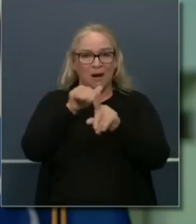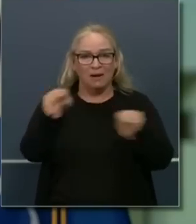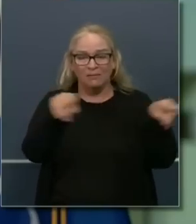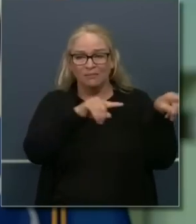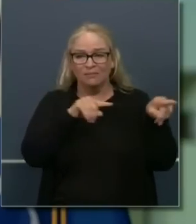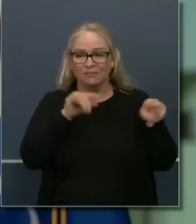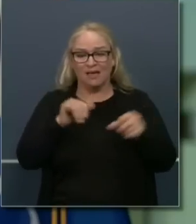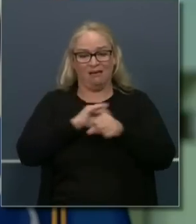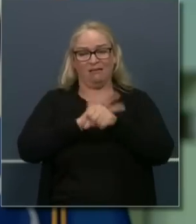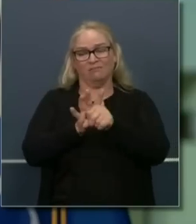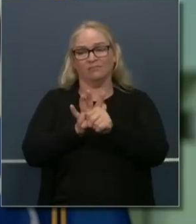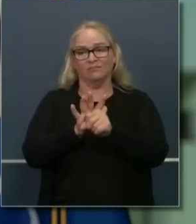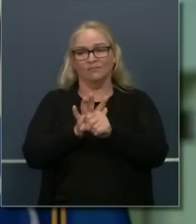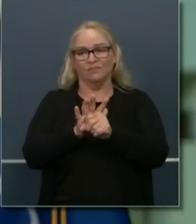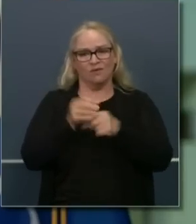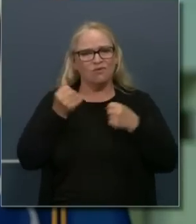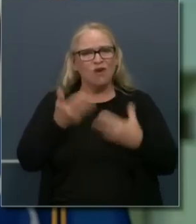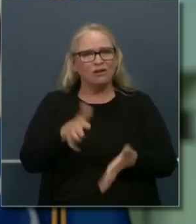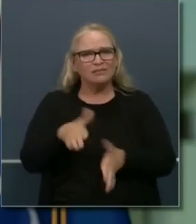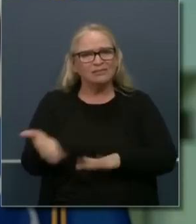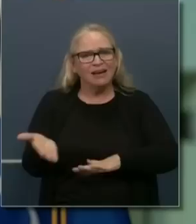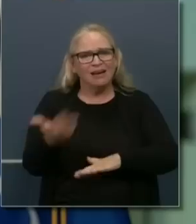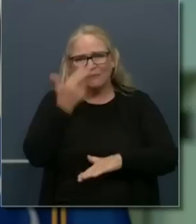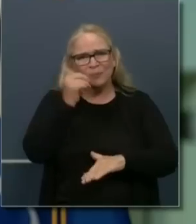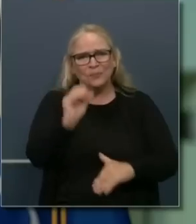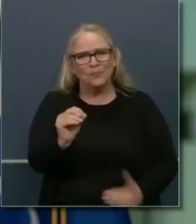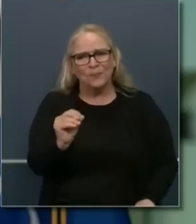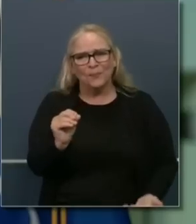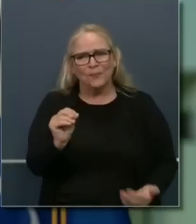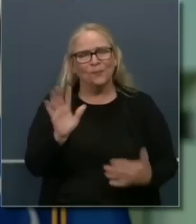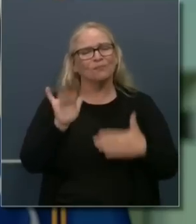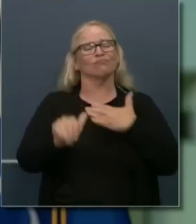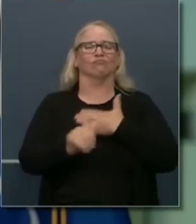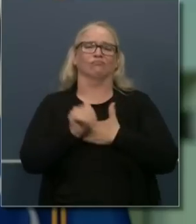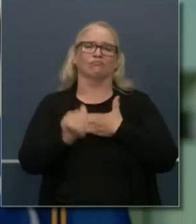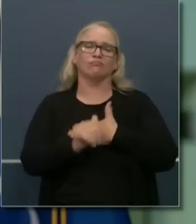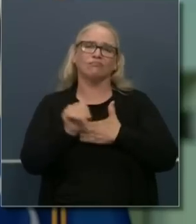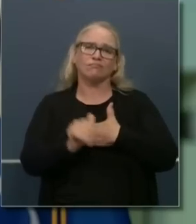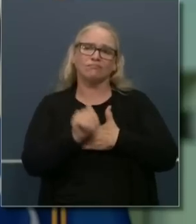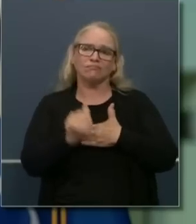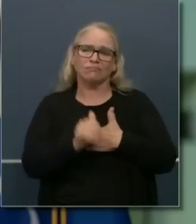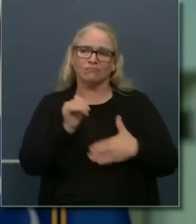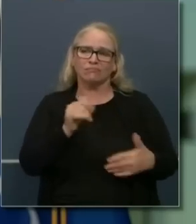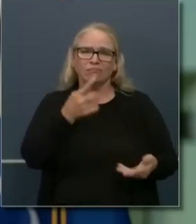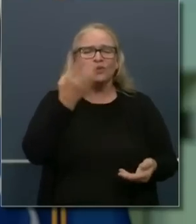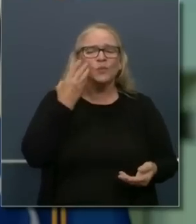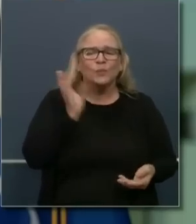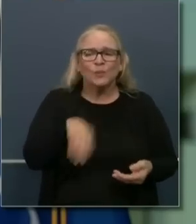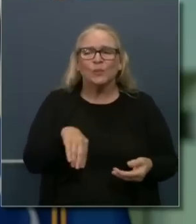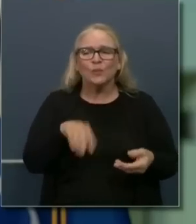ONE AND OUR HEARTS GO OUT TO EACH AND EVERY FAMILY AND REMINDER OF HOW DEADLY THIS DISEASE IS AS WELL.